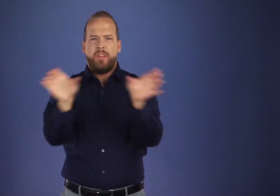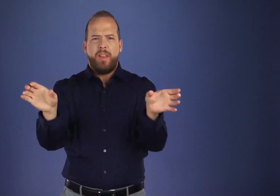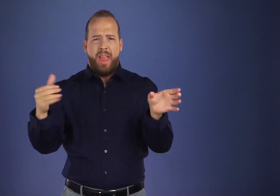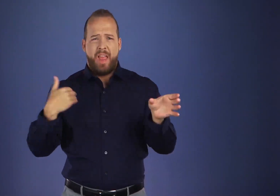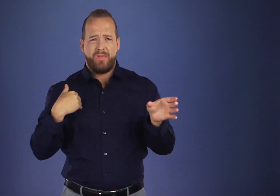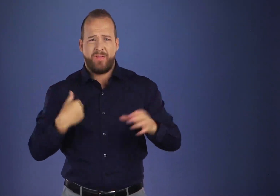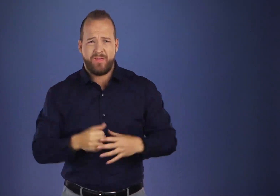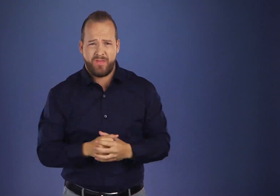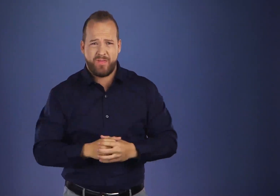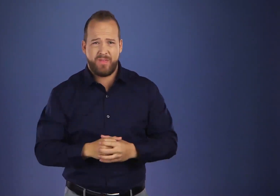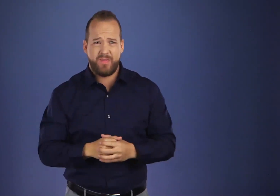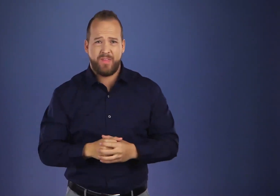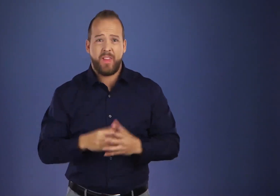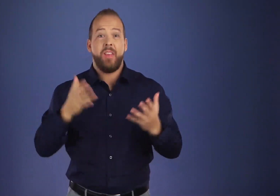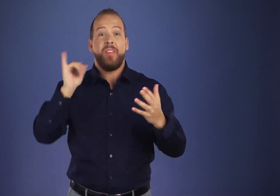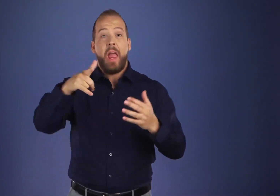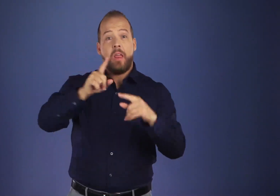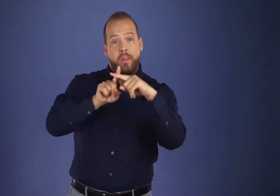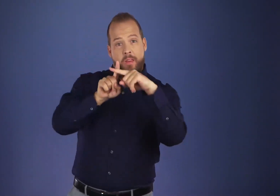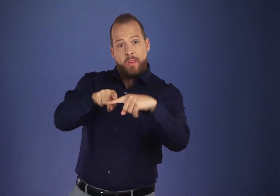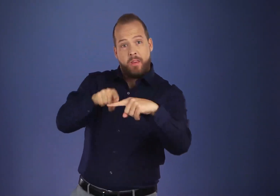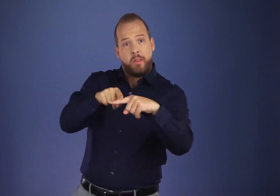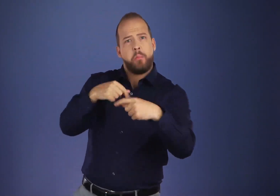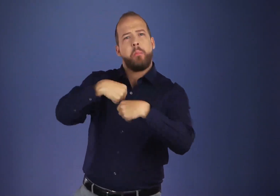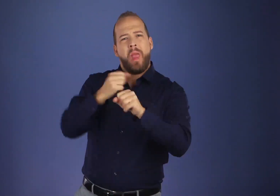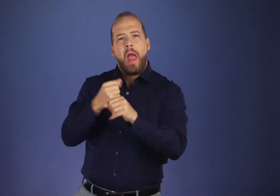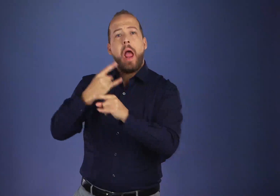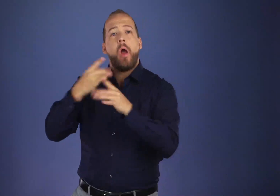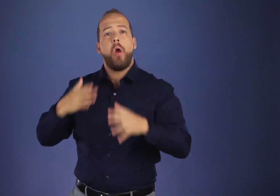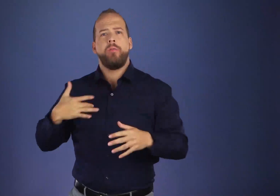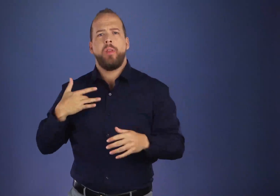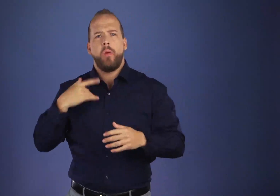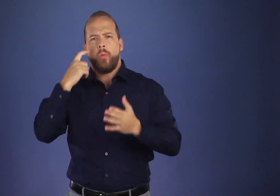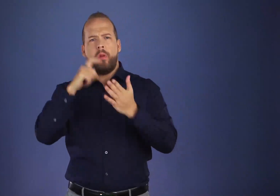that dependence of any sort must be intolerably damaging.